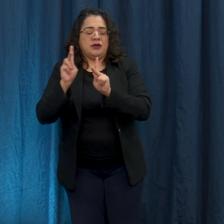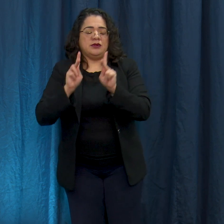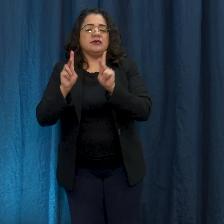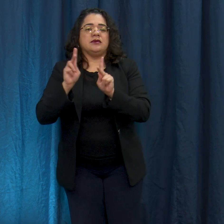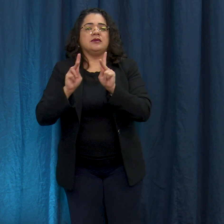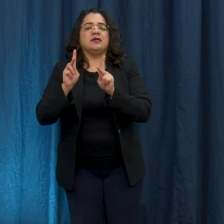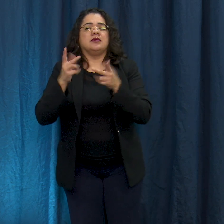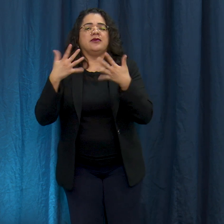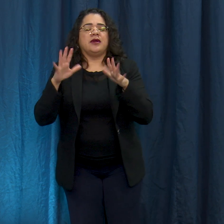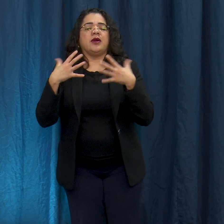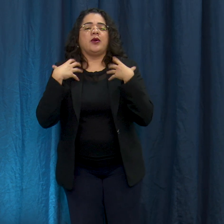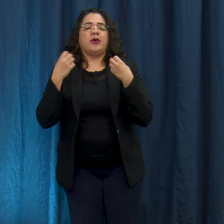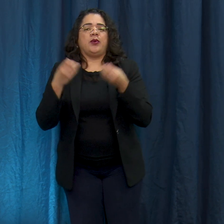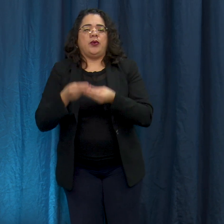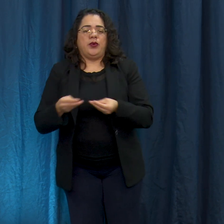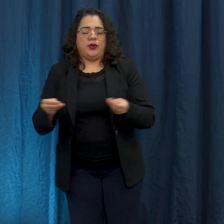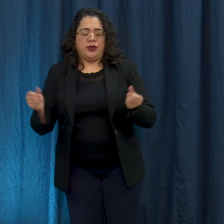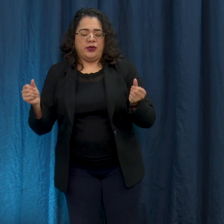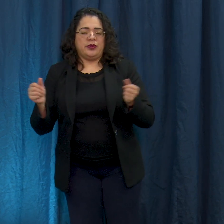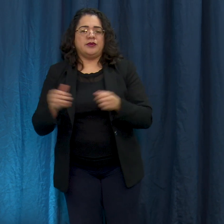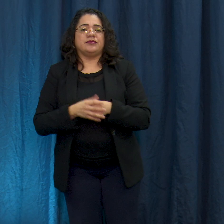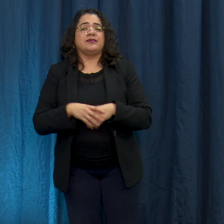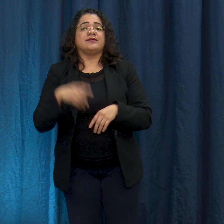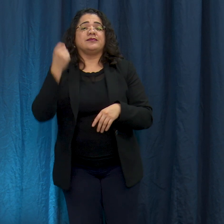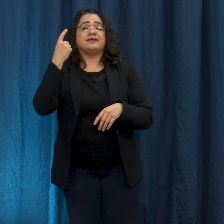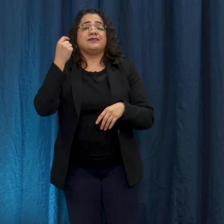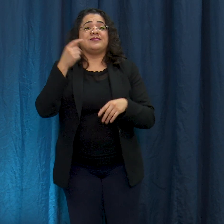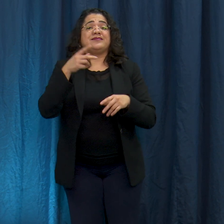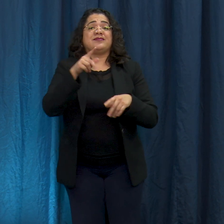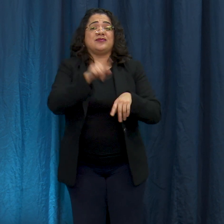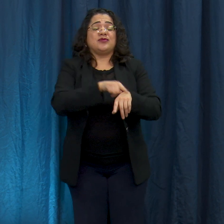demente emos empezar Dober casos en los centros de cuidado supply so Largo